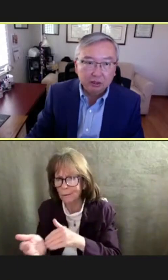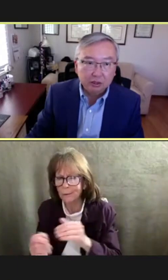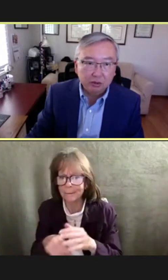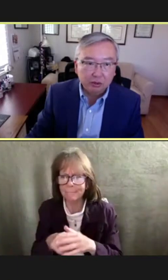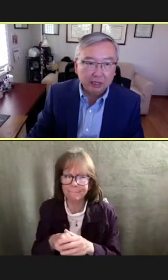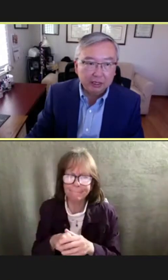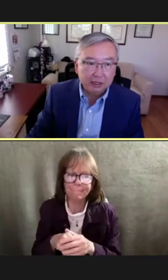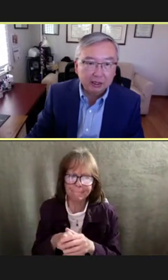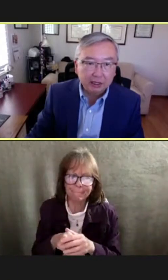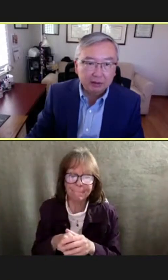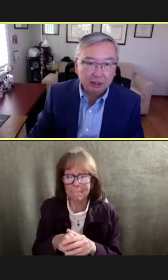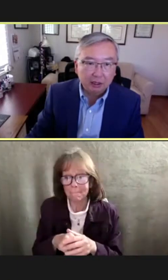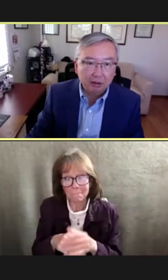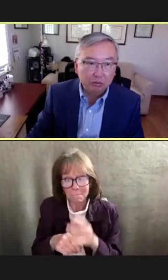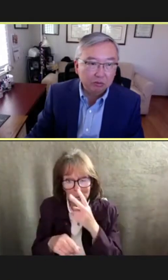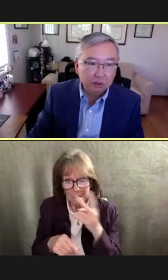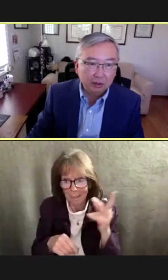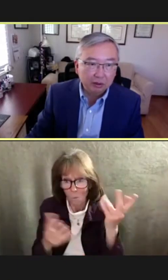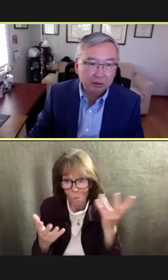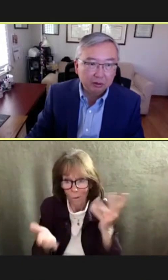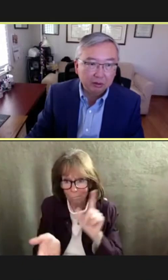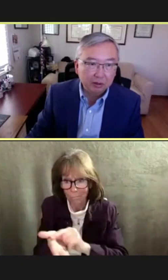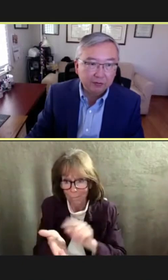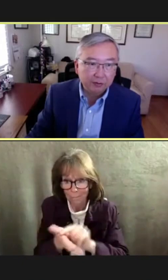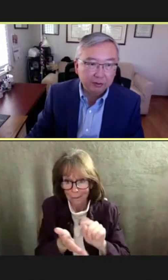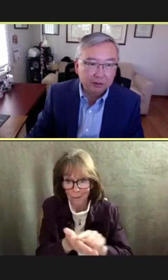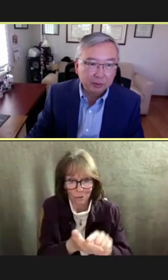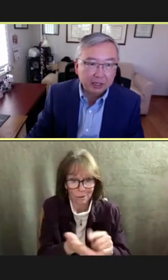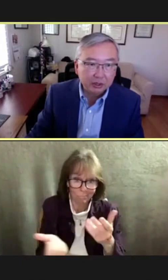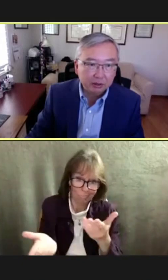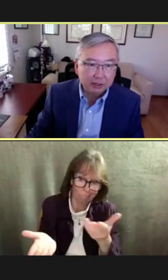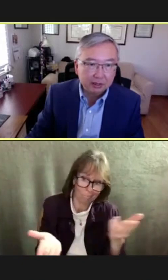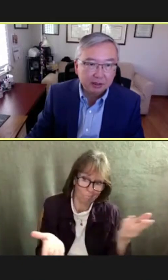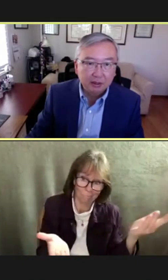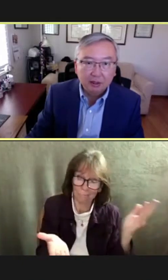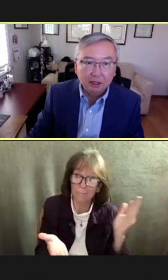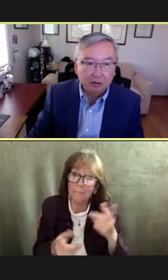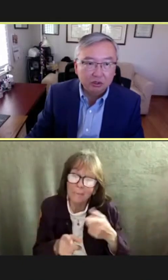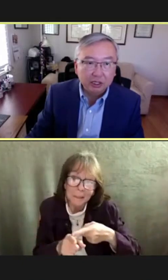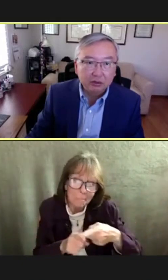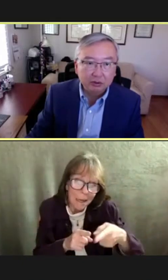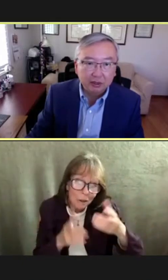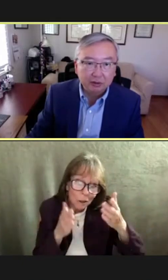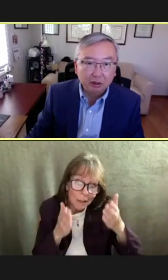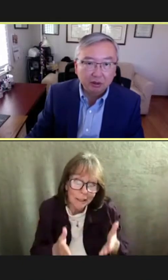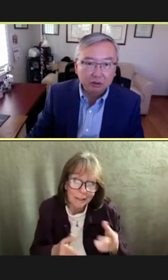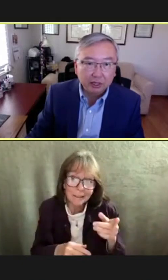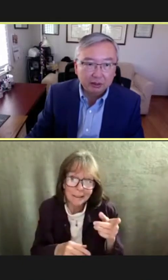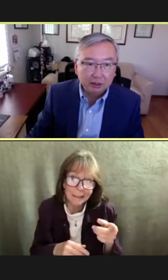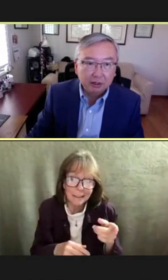So, you can see that the specialists are generally not trained,